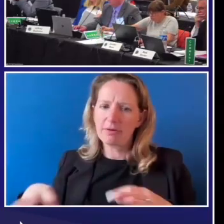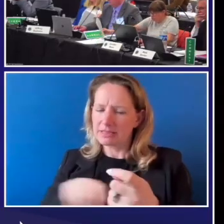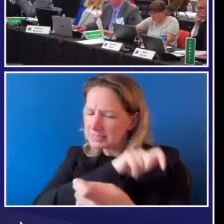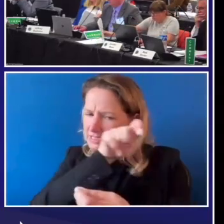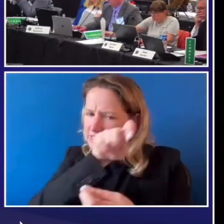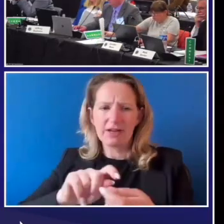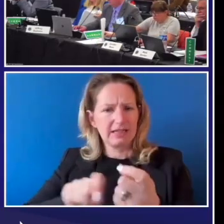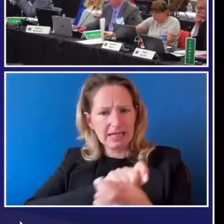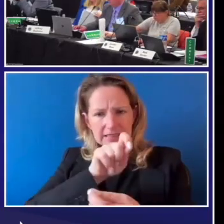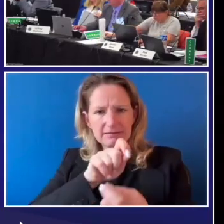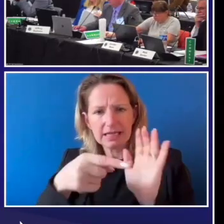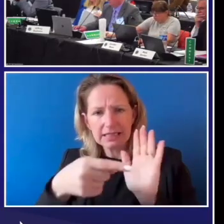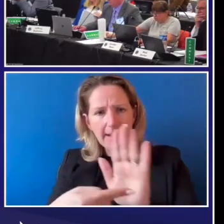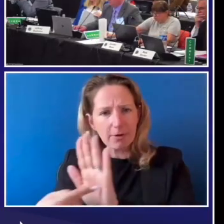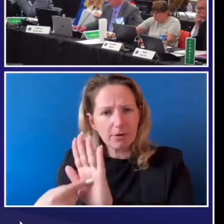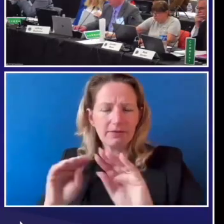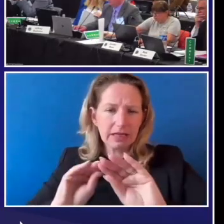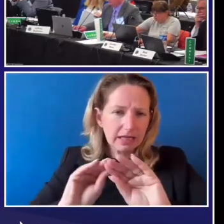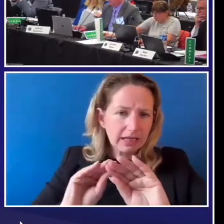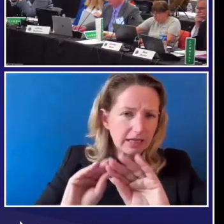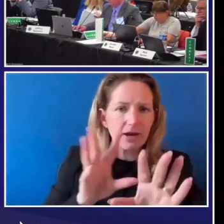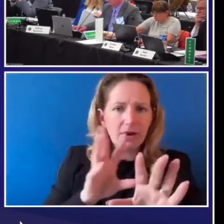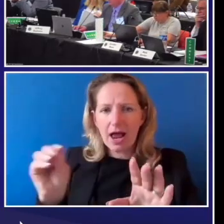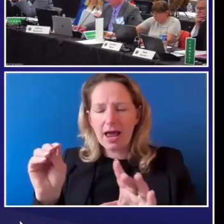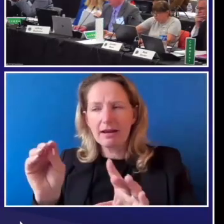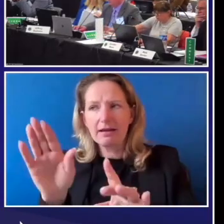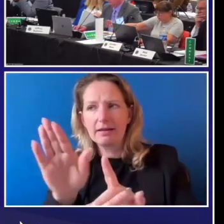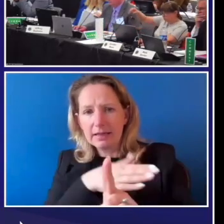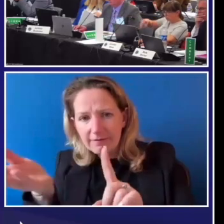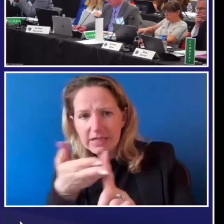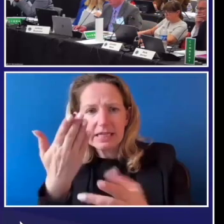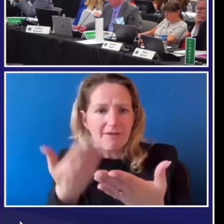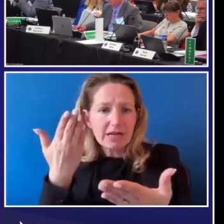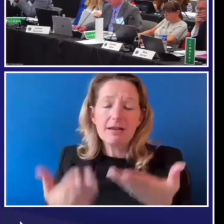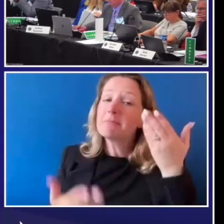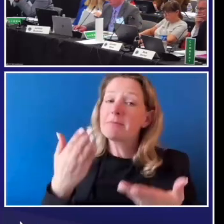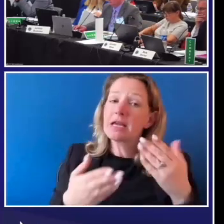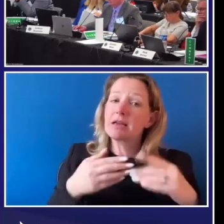would be in this case, maybe in preamble language, or even added into the,